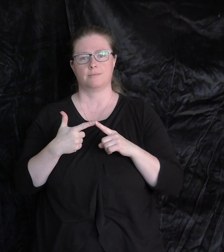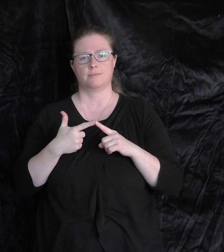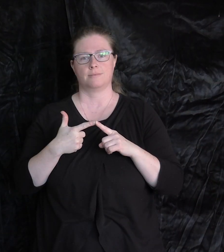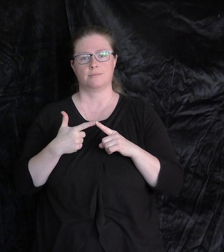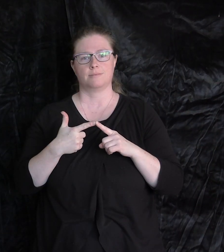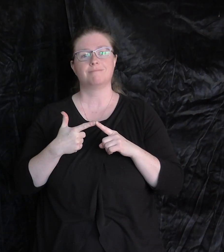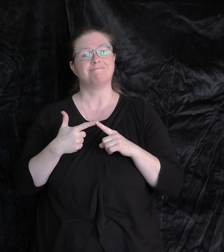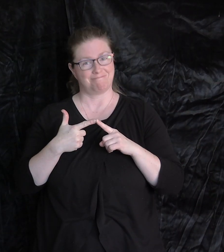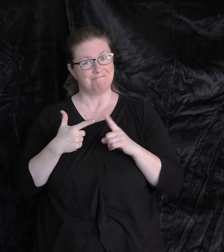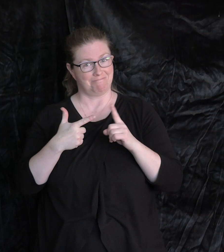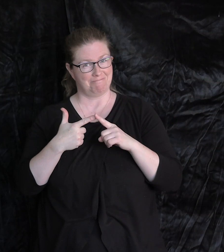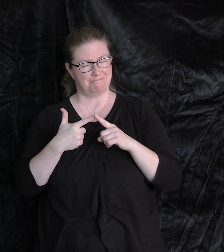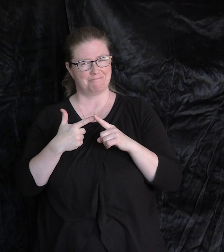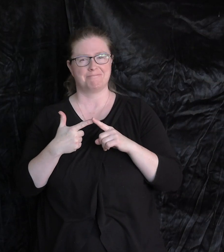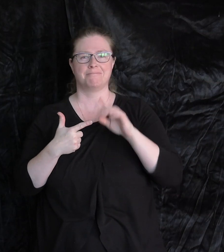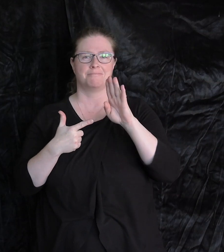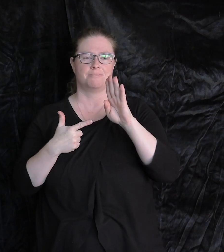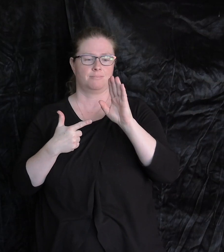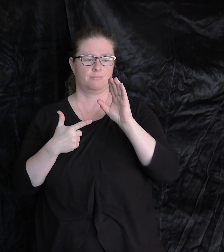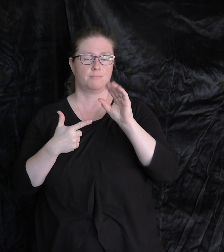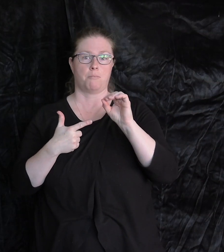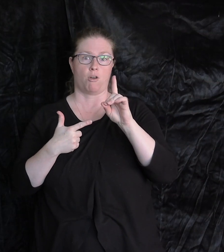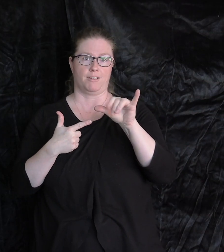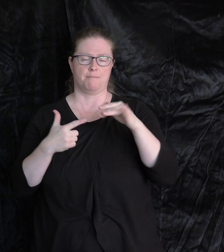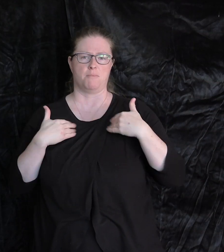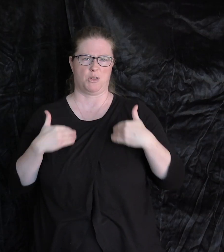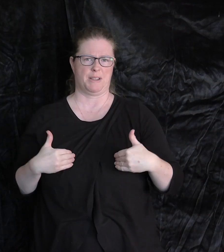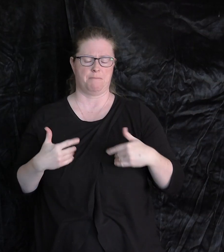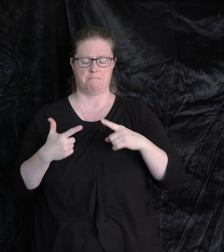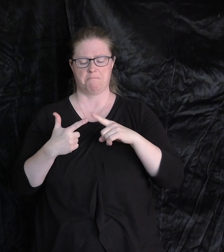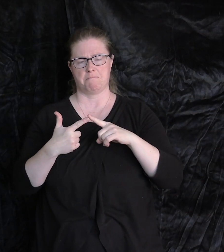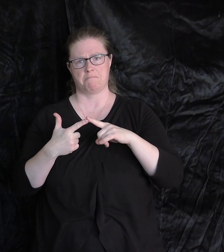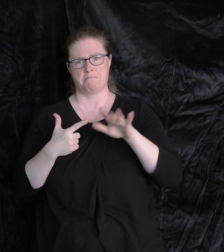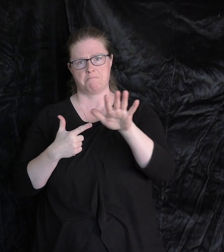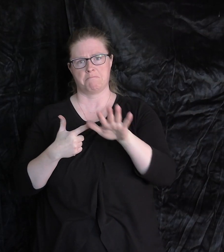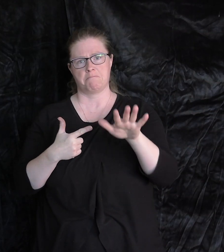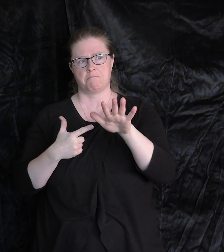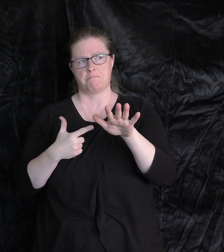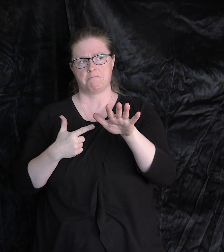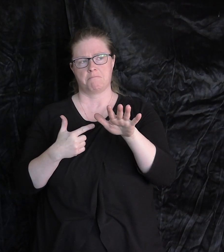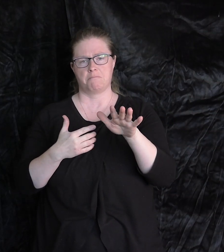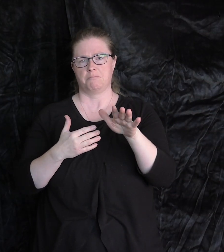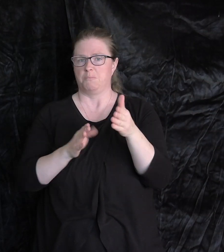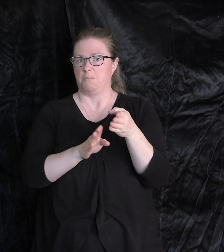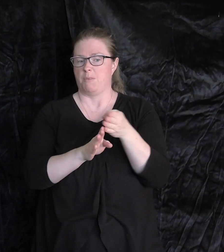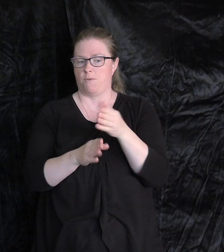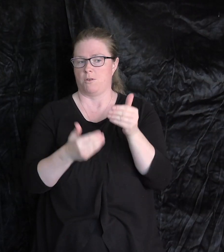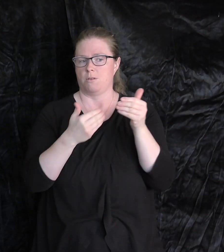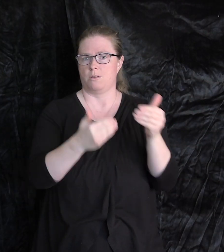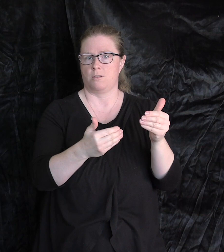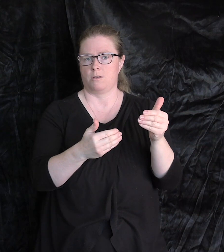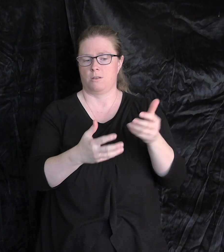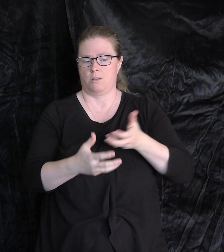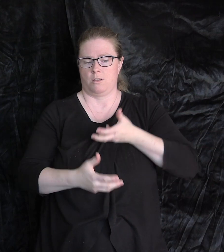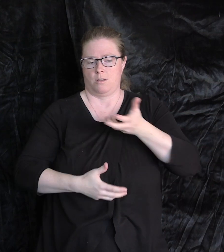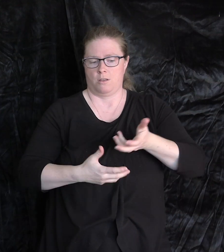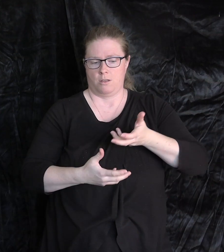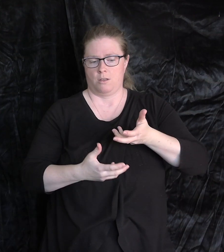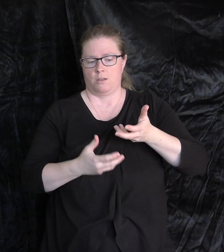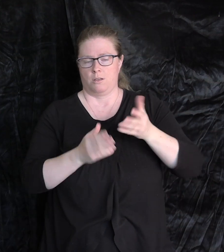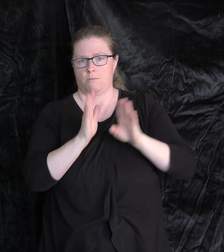2. Body. Take about 20 minutes or more just before you record your improvisation